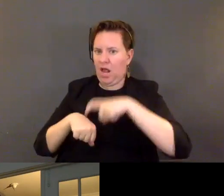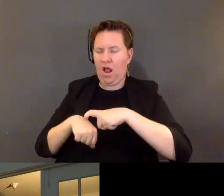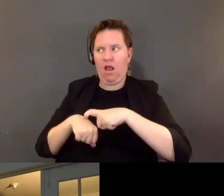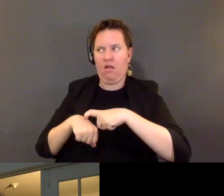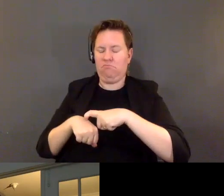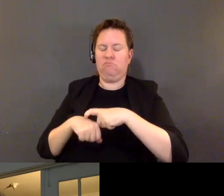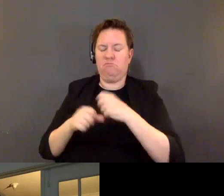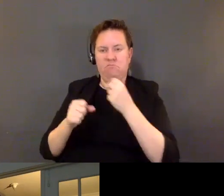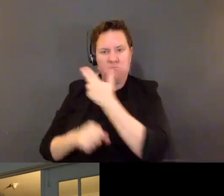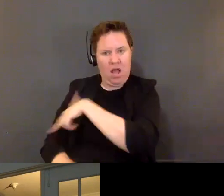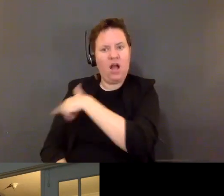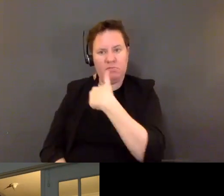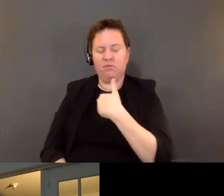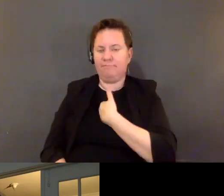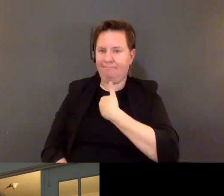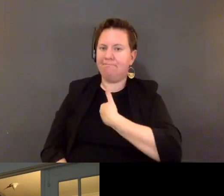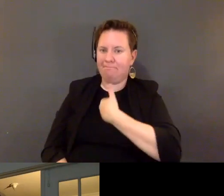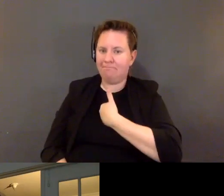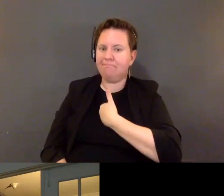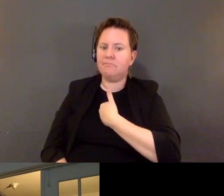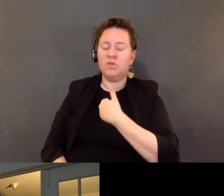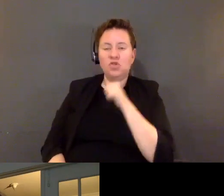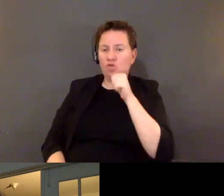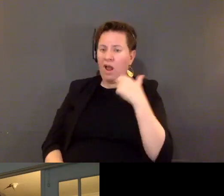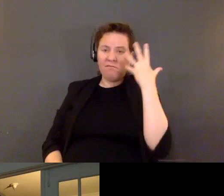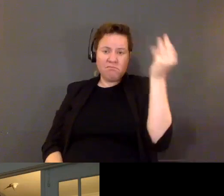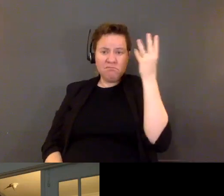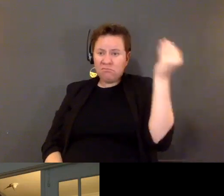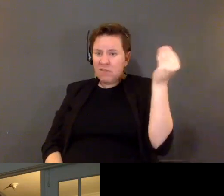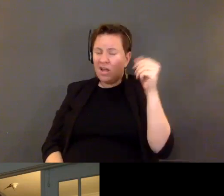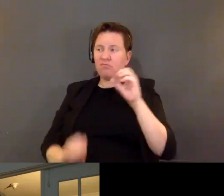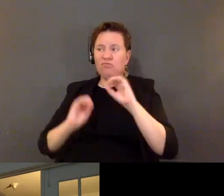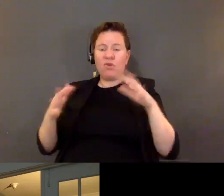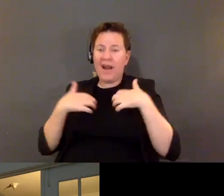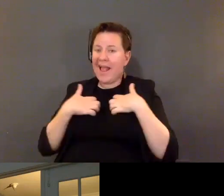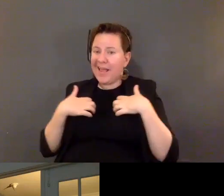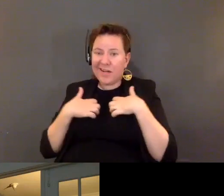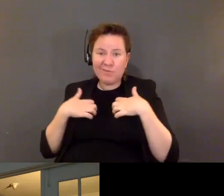and you don't have the outdoors you don't have animals you don't have the weather you don't have